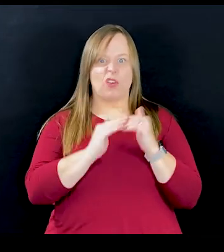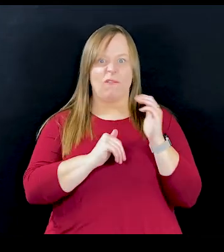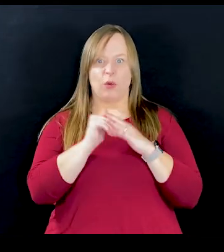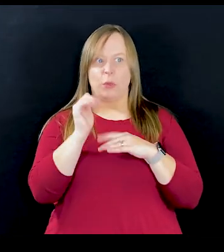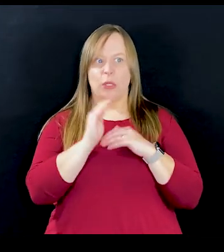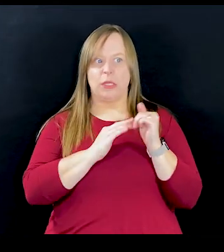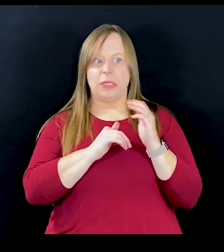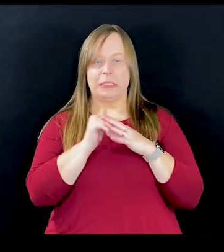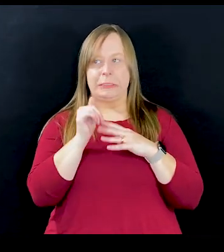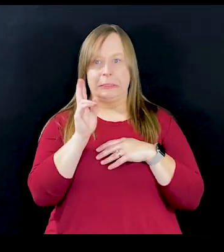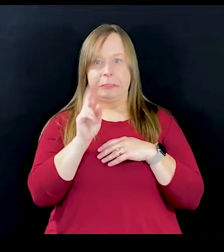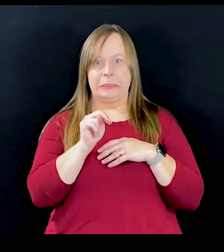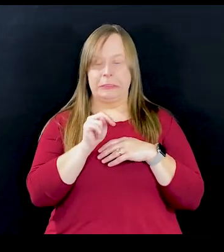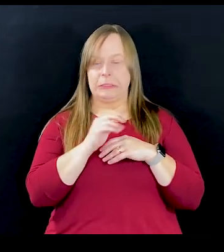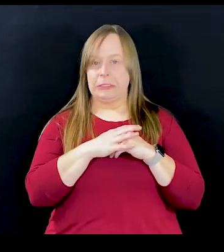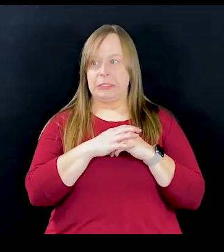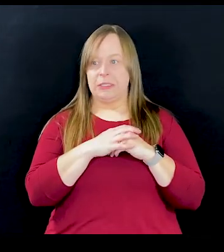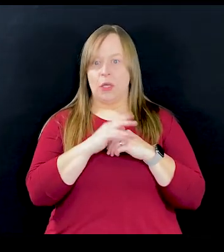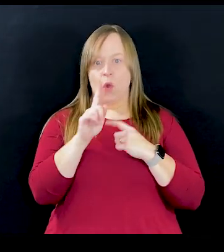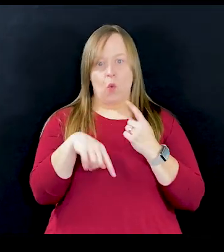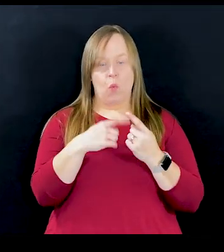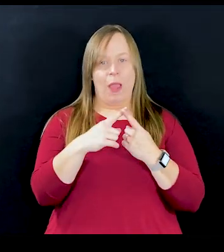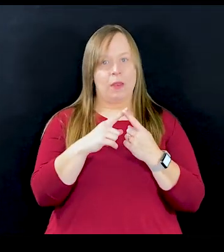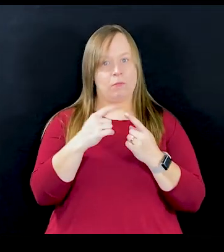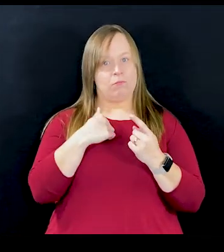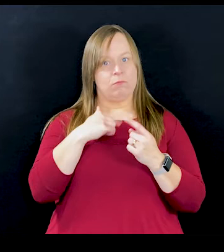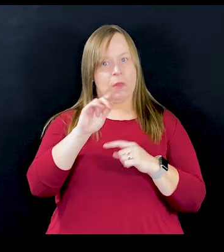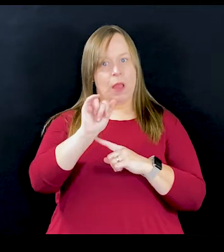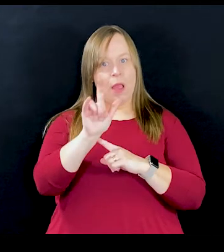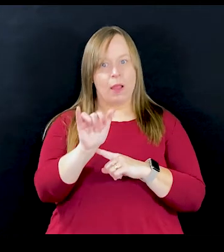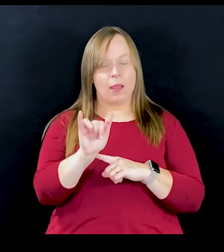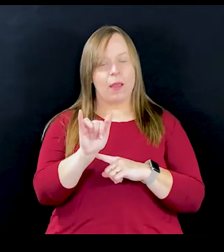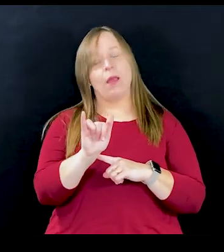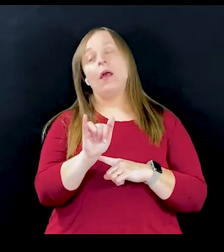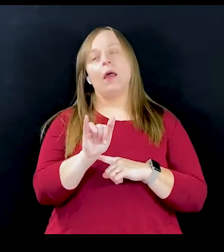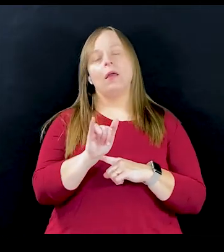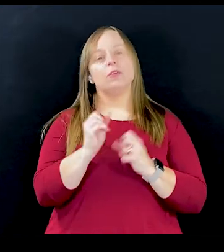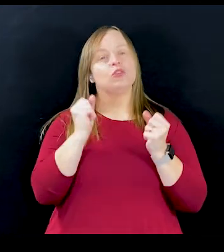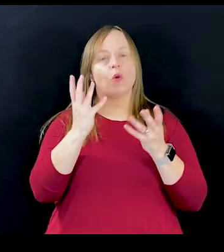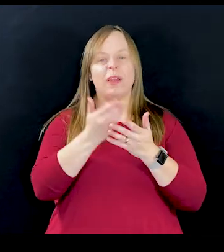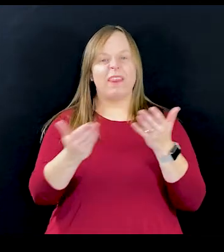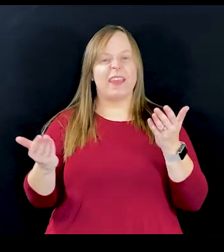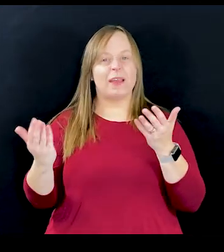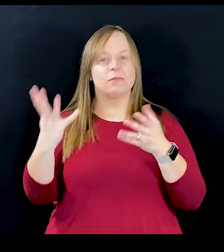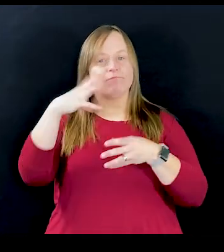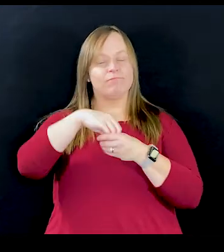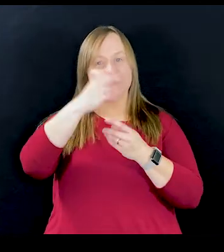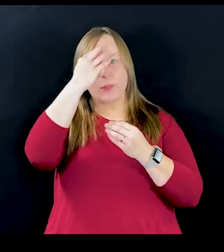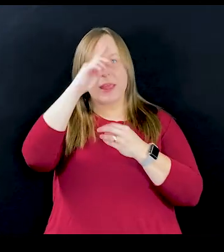And it is something that when you are being an ally, there are so many things to also consider,